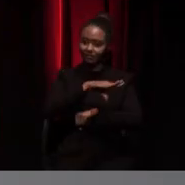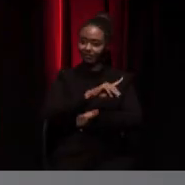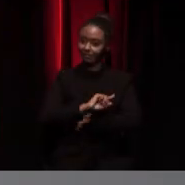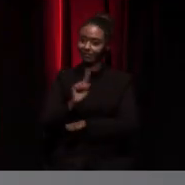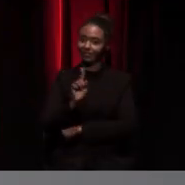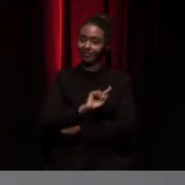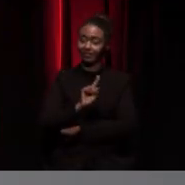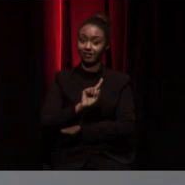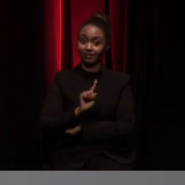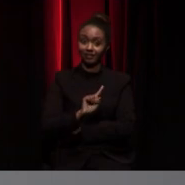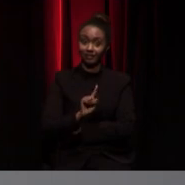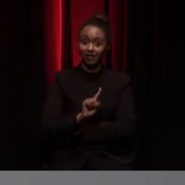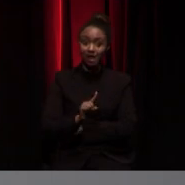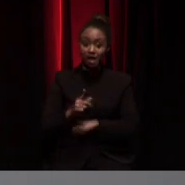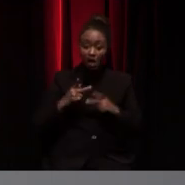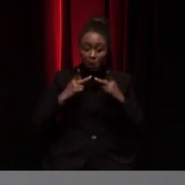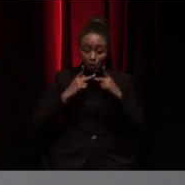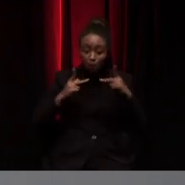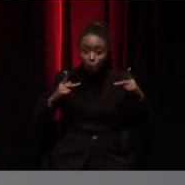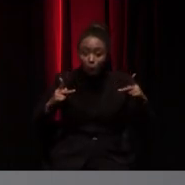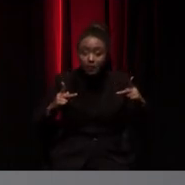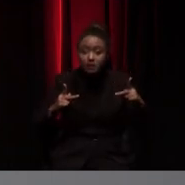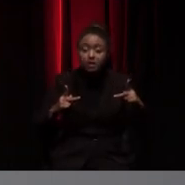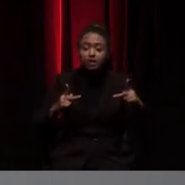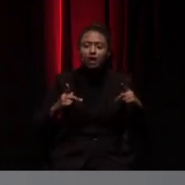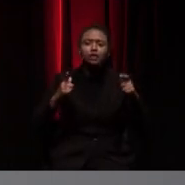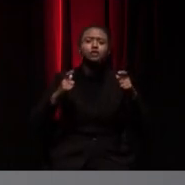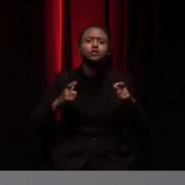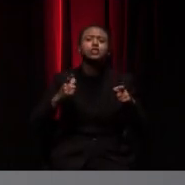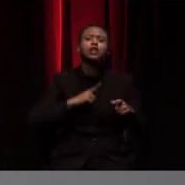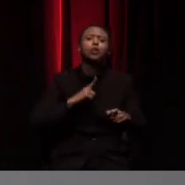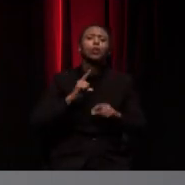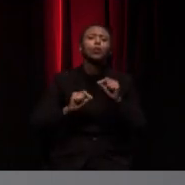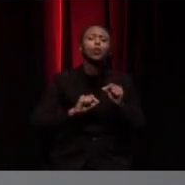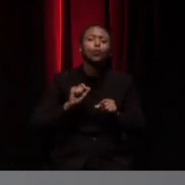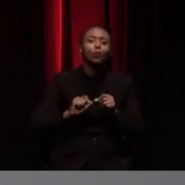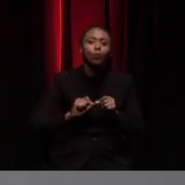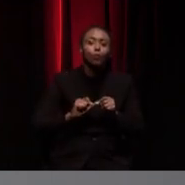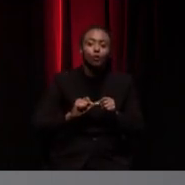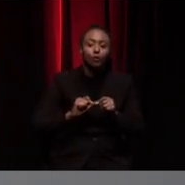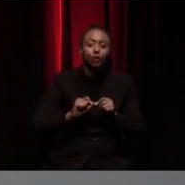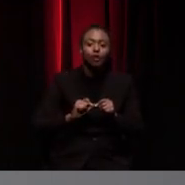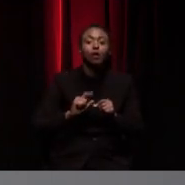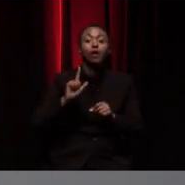Now, advertising’s role is of a content-generating partner,